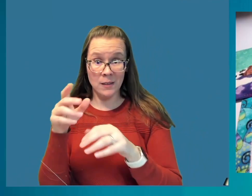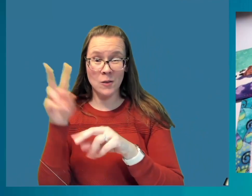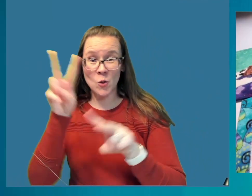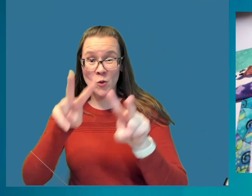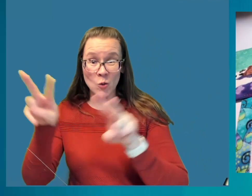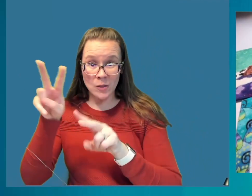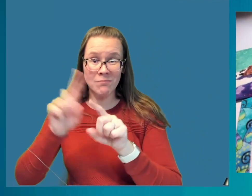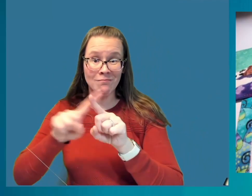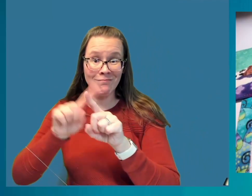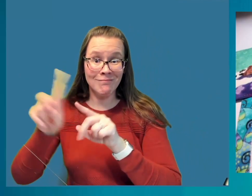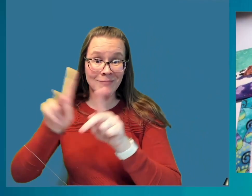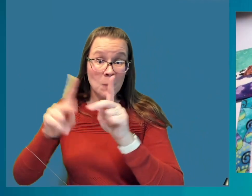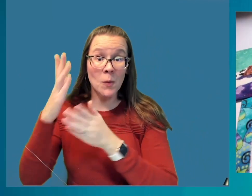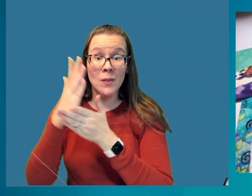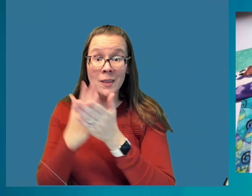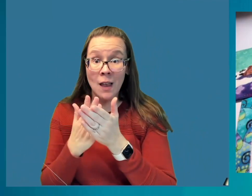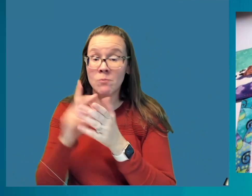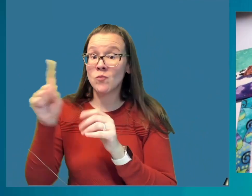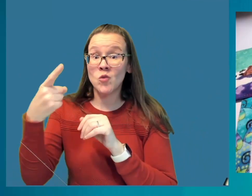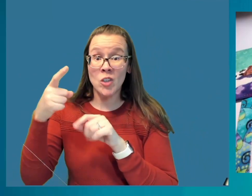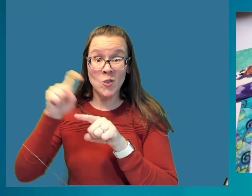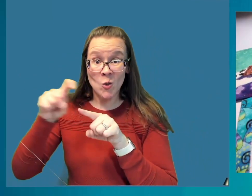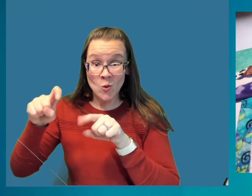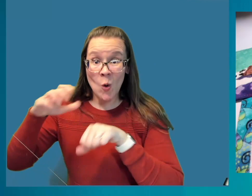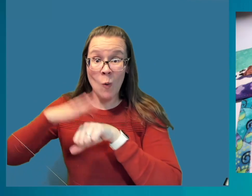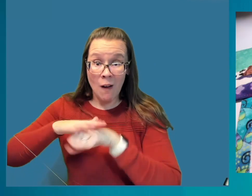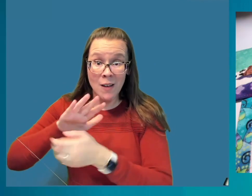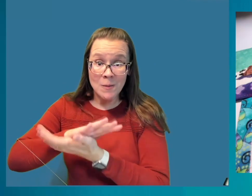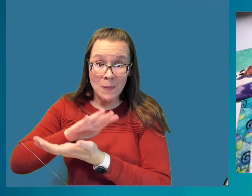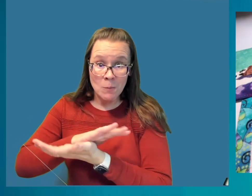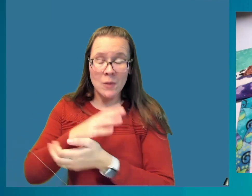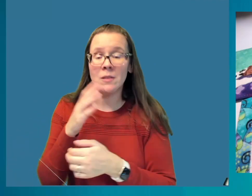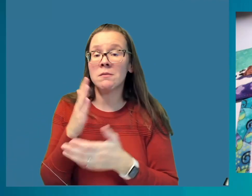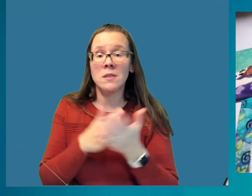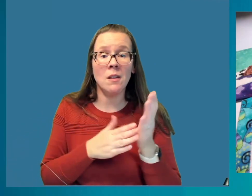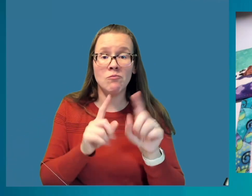And just a reminder: this is how I personally finish them primarily because I have a straight